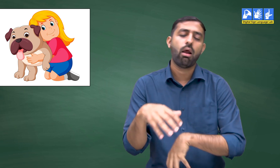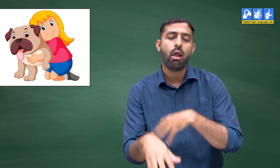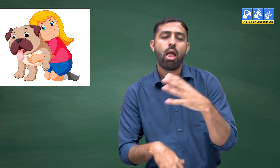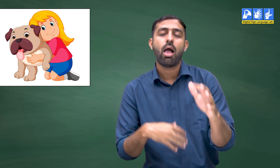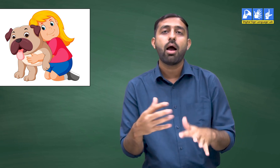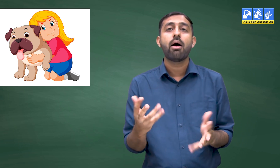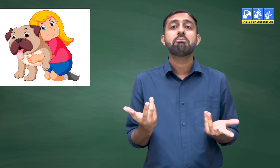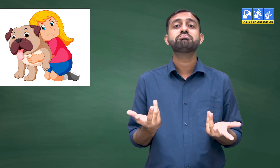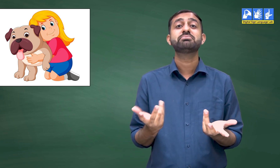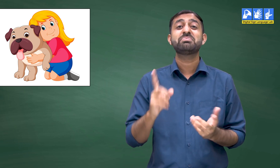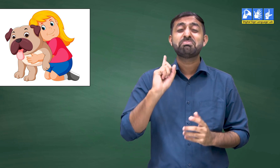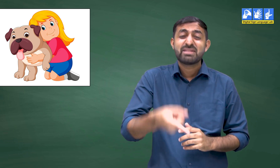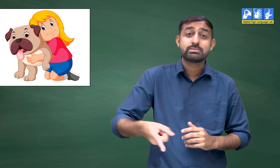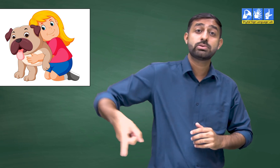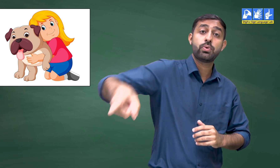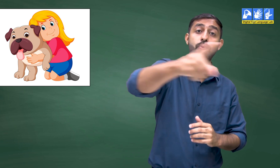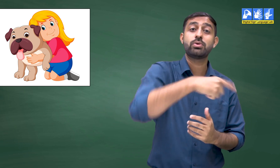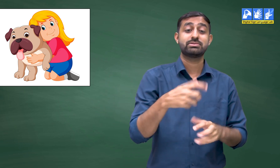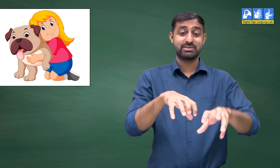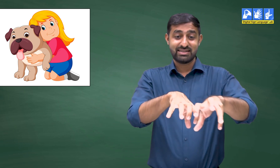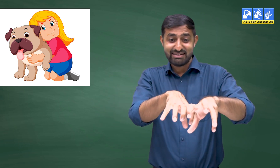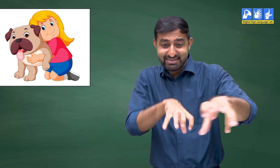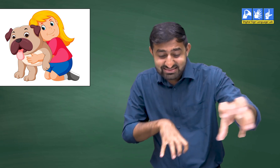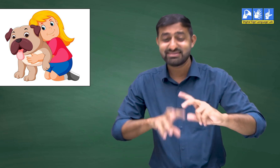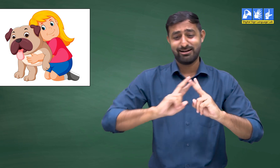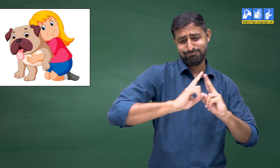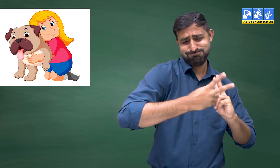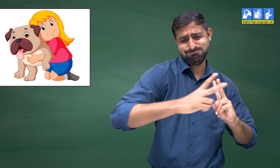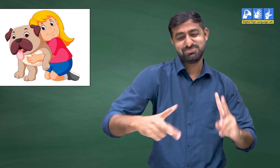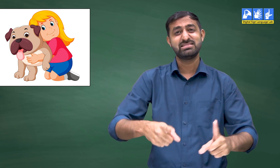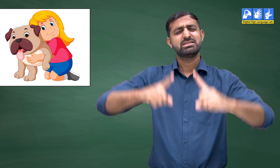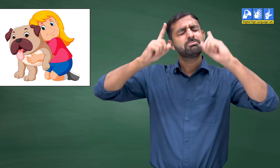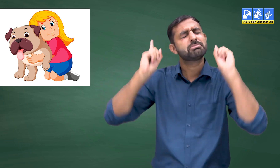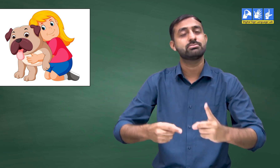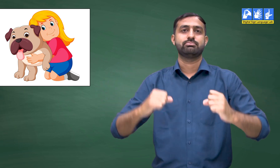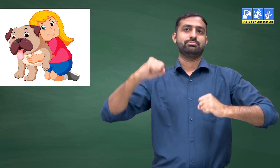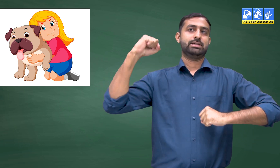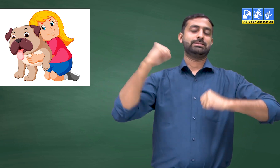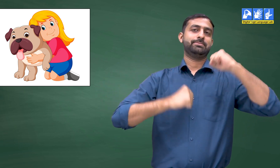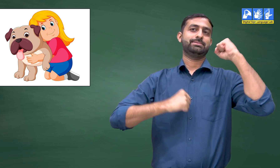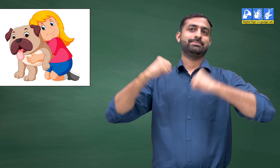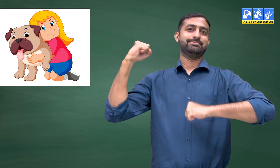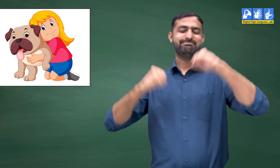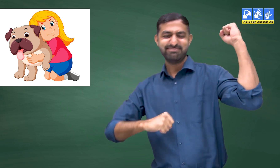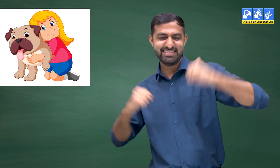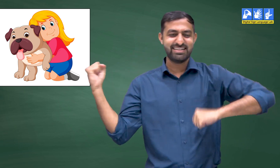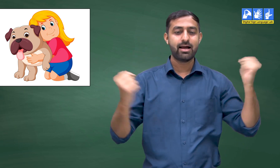pets dull and tired. It is important that all pets and animals are active and